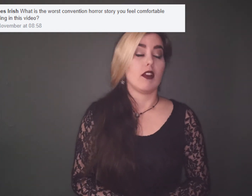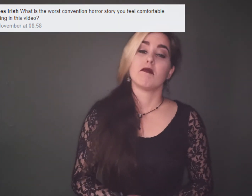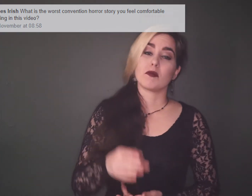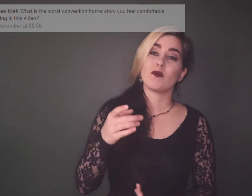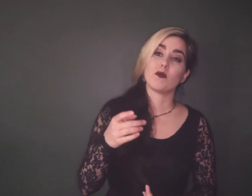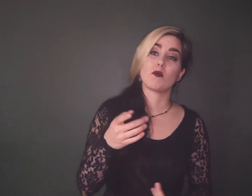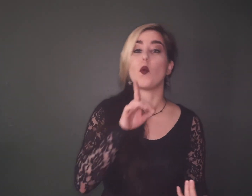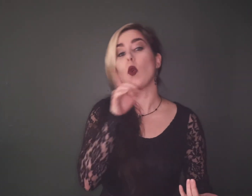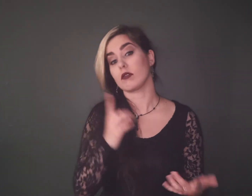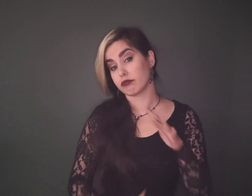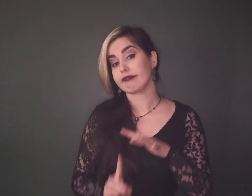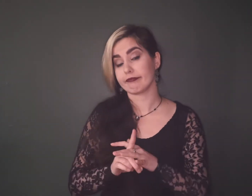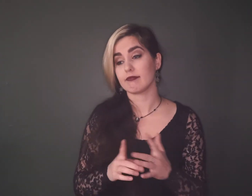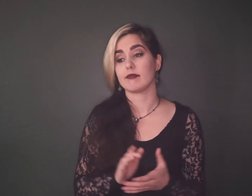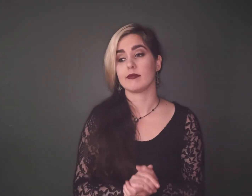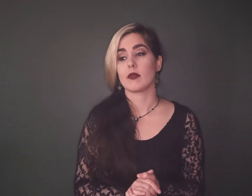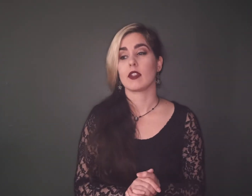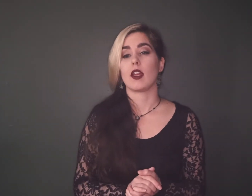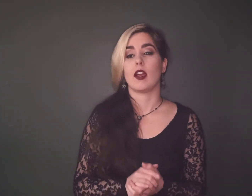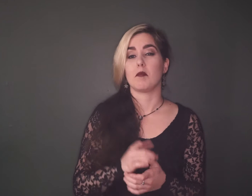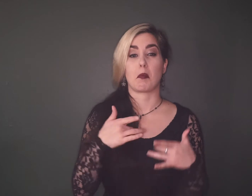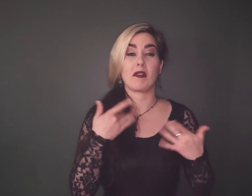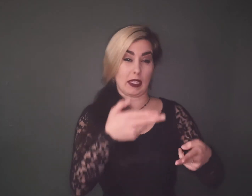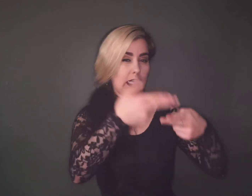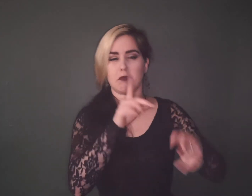One experience comes to mind. I'm not going to name the event.